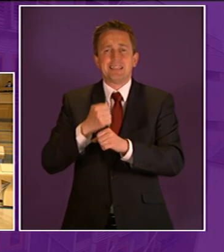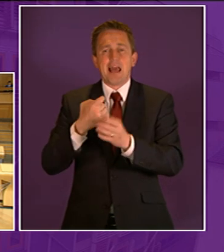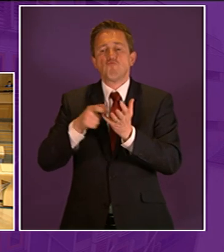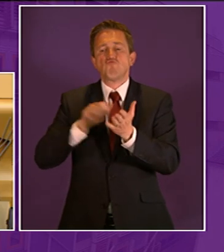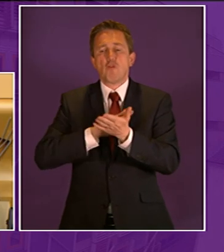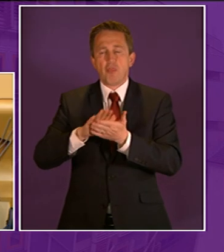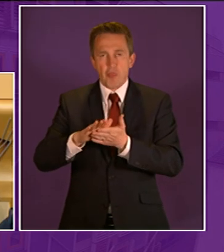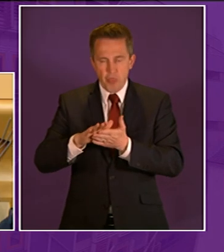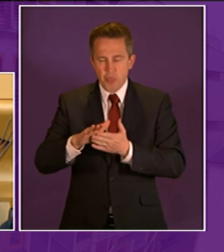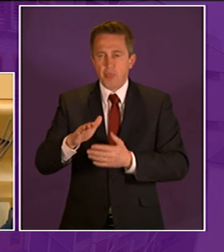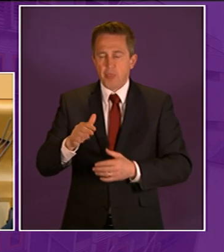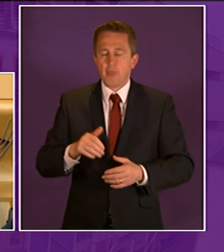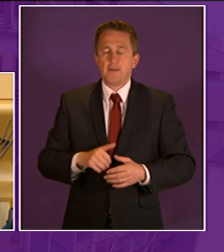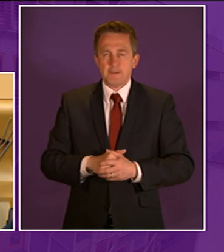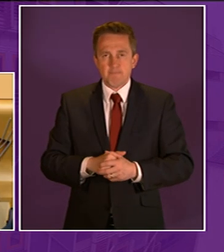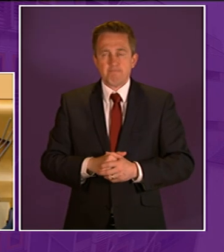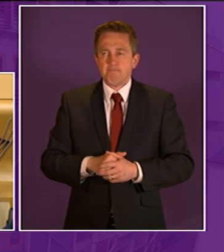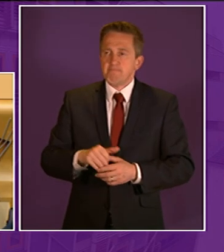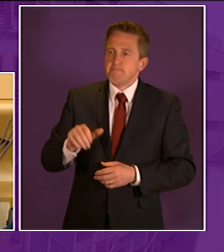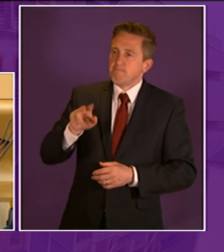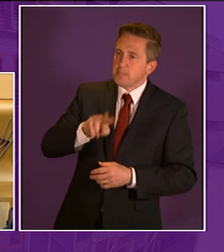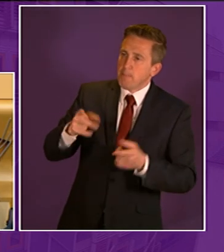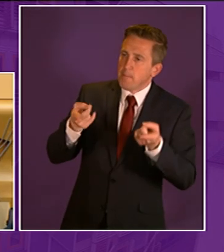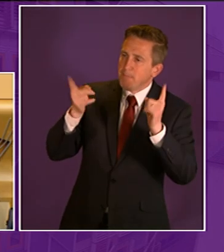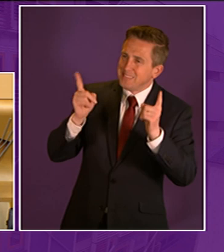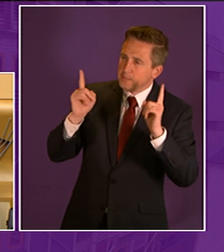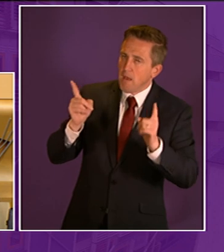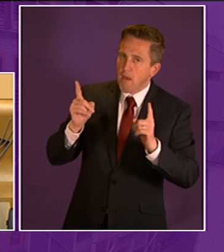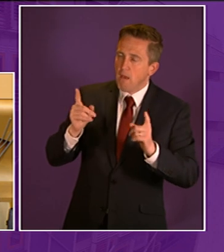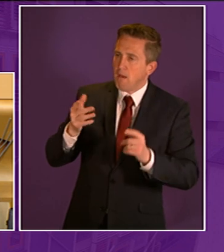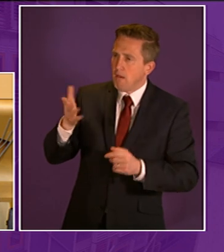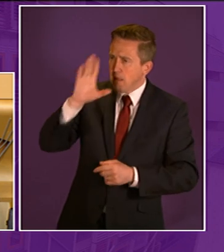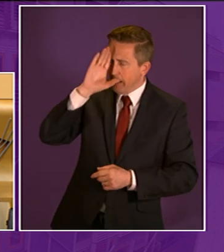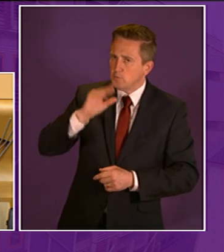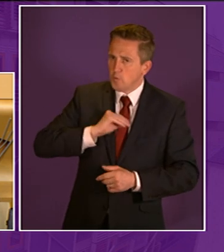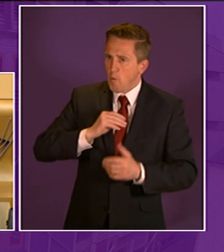liaison officer to the cabinet secretary. Will the cabinet secretary advise how the proposed terms and conditions and in particular